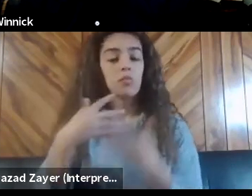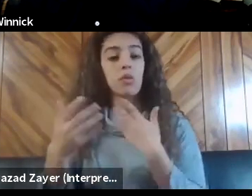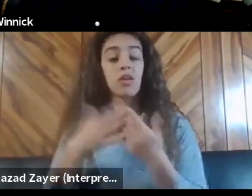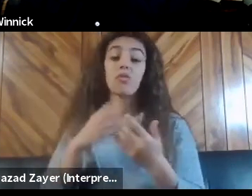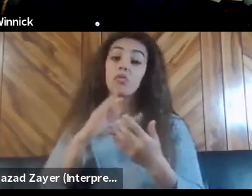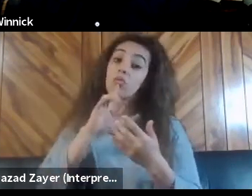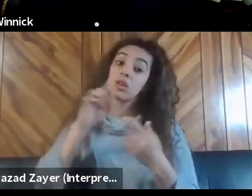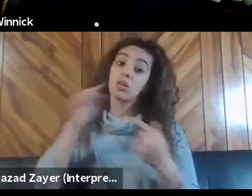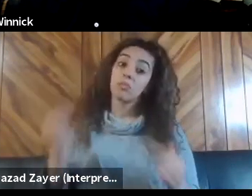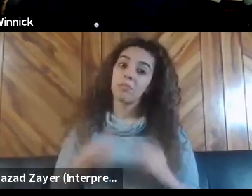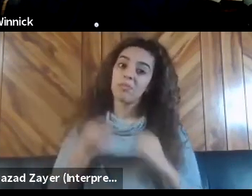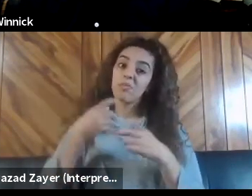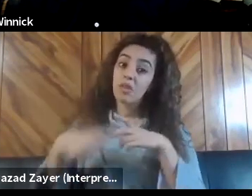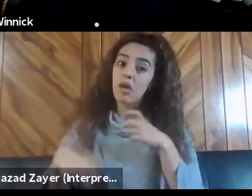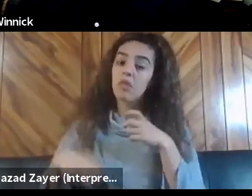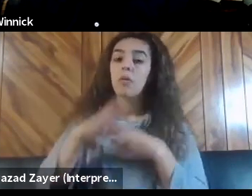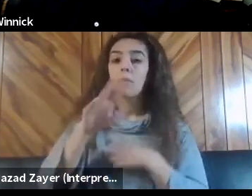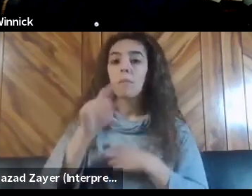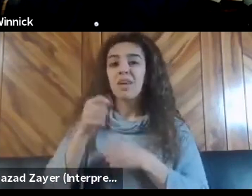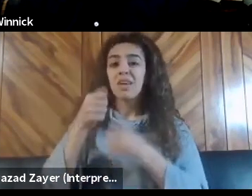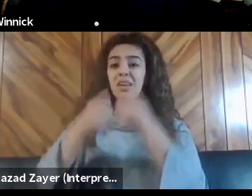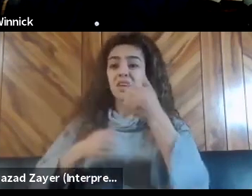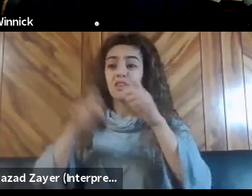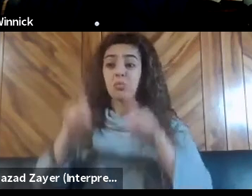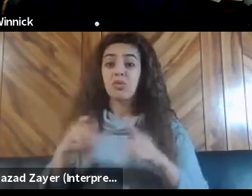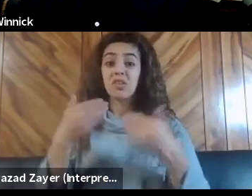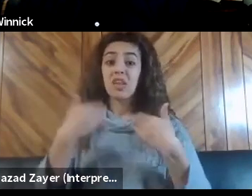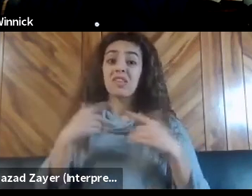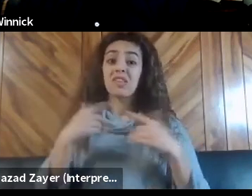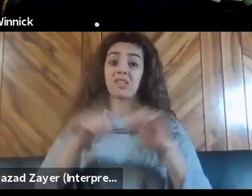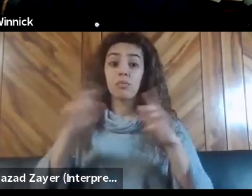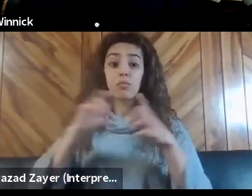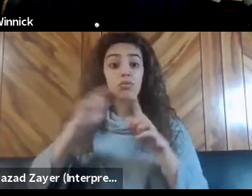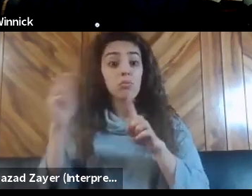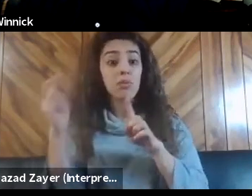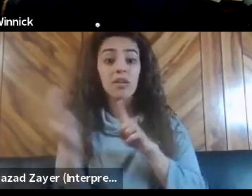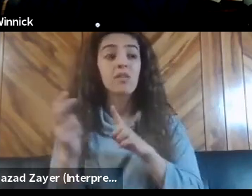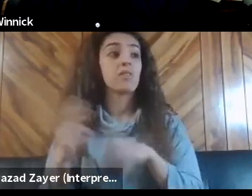life. And also they need to have like opportunities under selves,